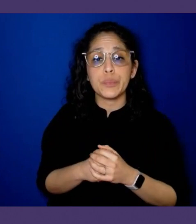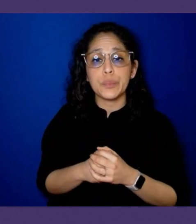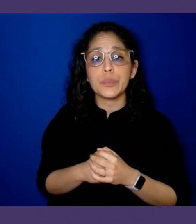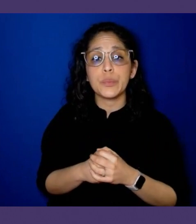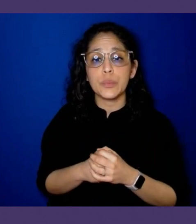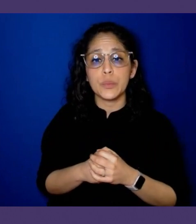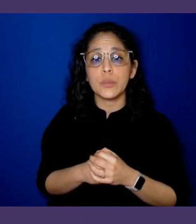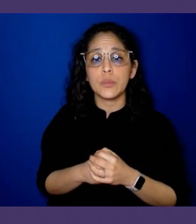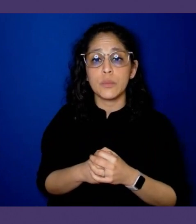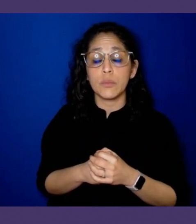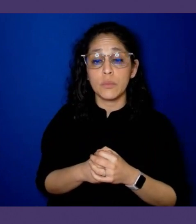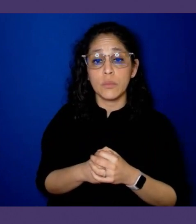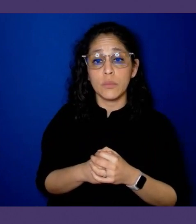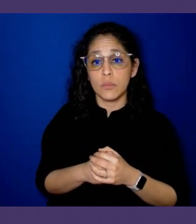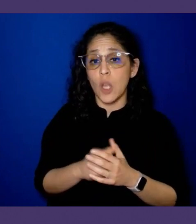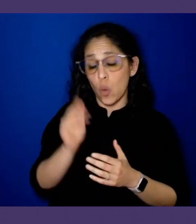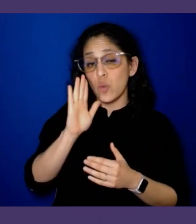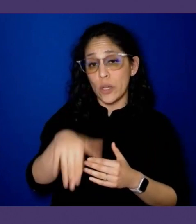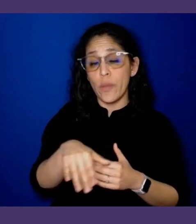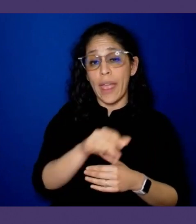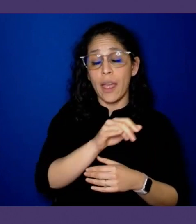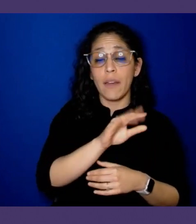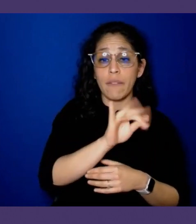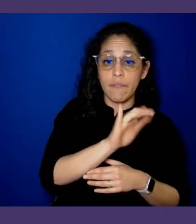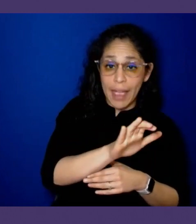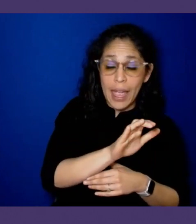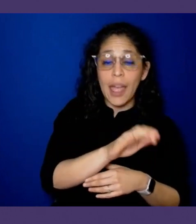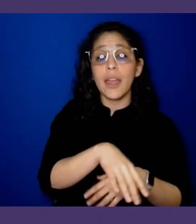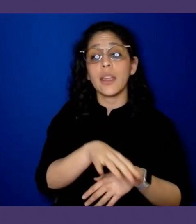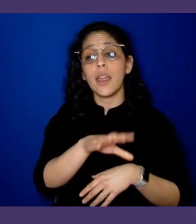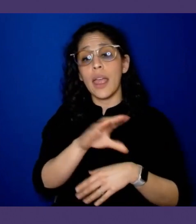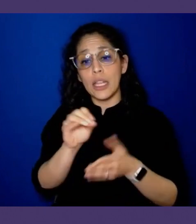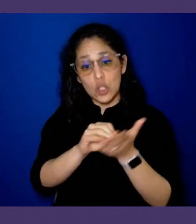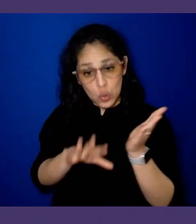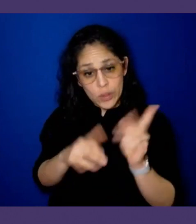our faculty and student participants also identify as disabled.